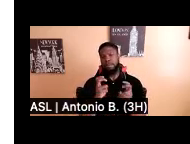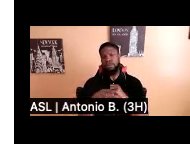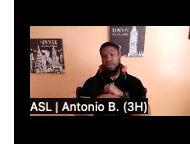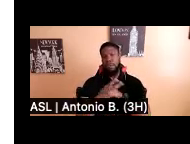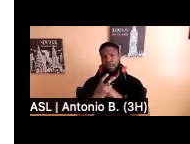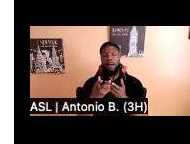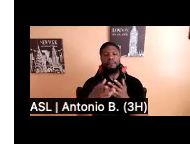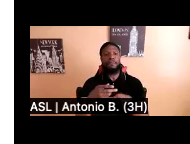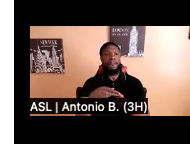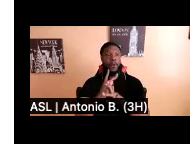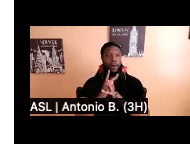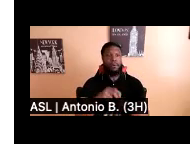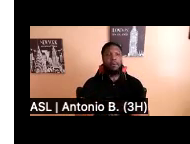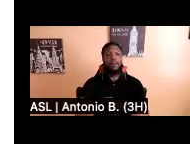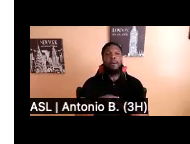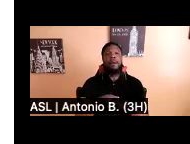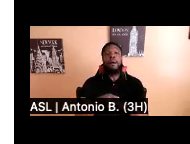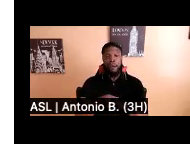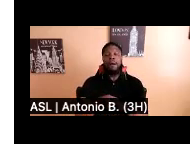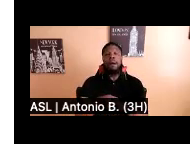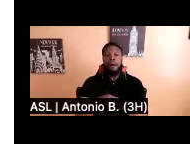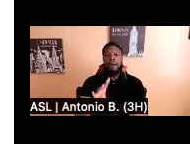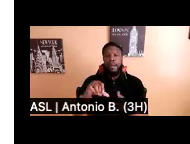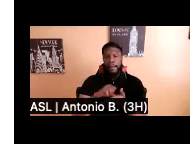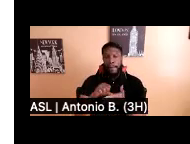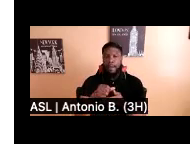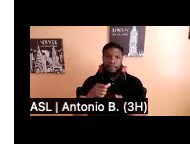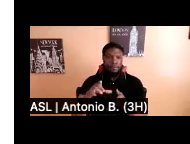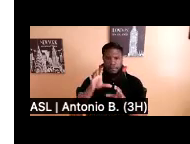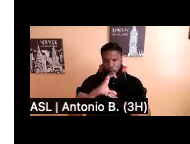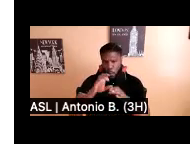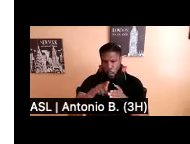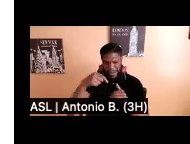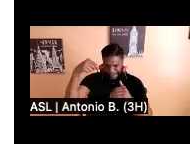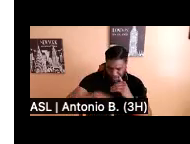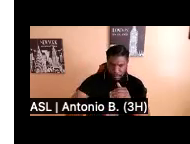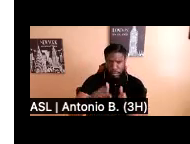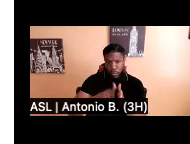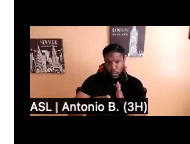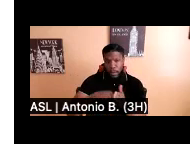which is an eight page exploratory research paper. For inclusion in the study, the rough